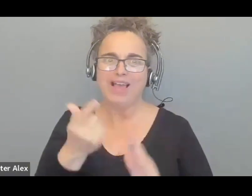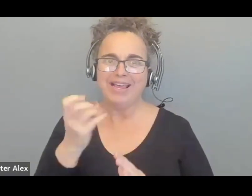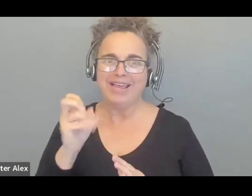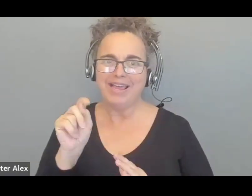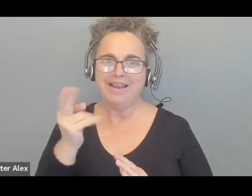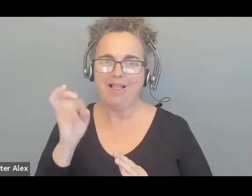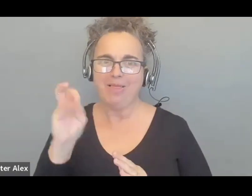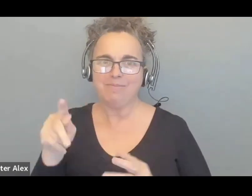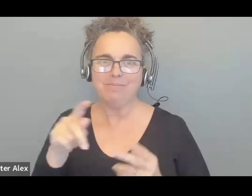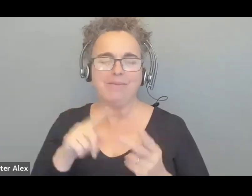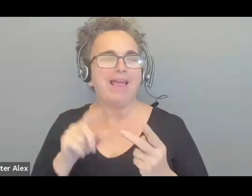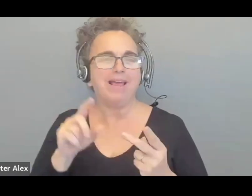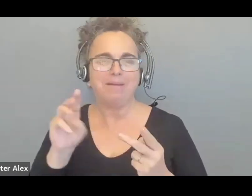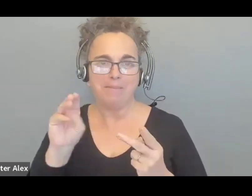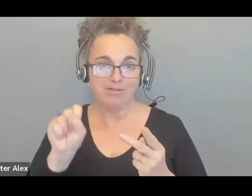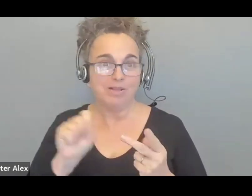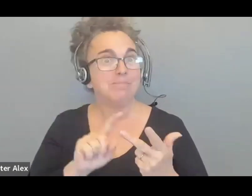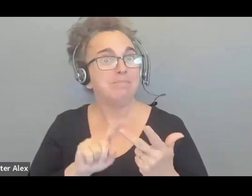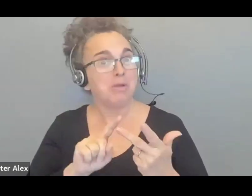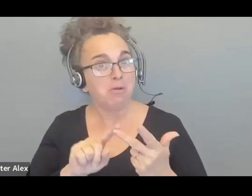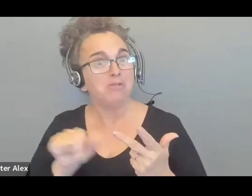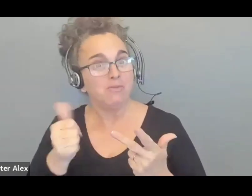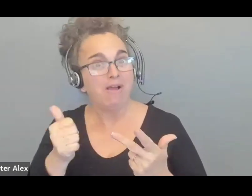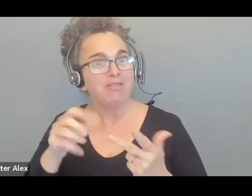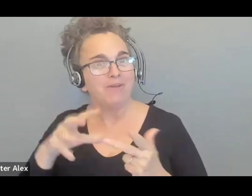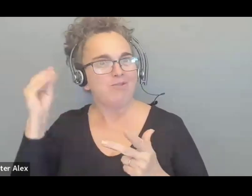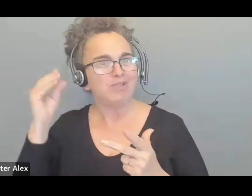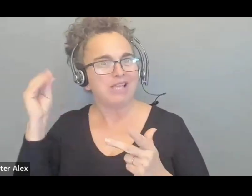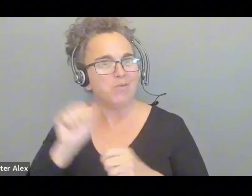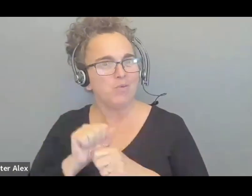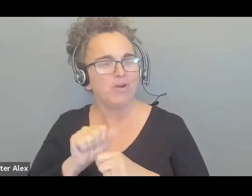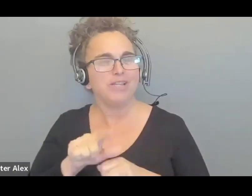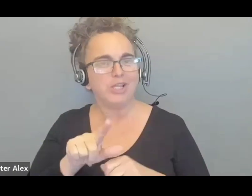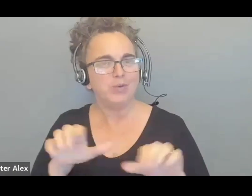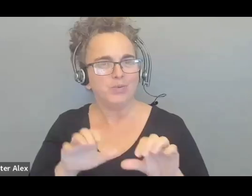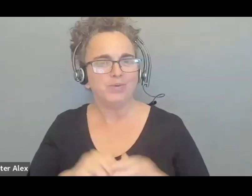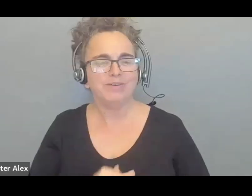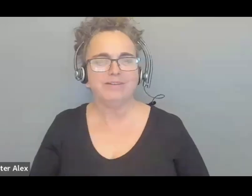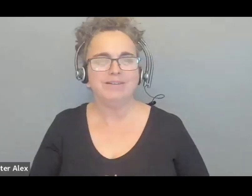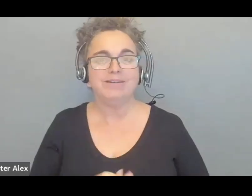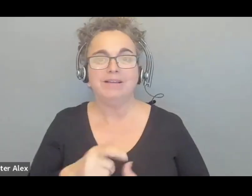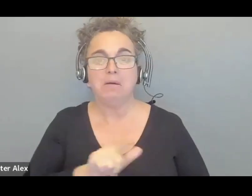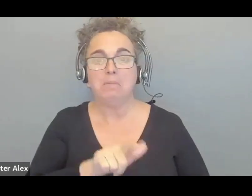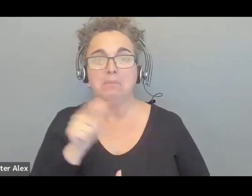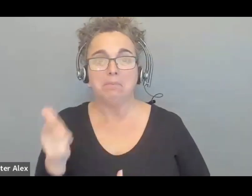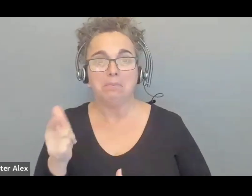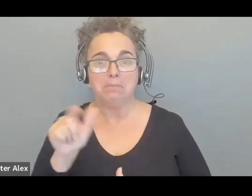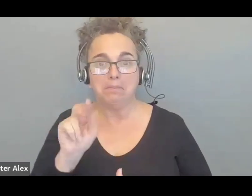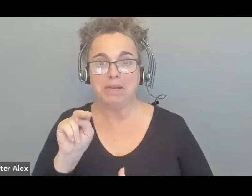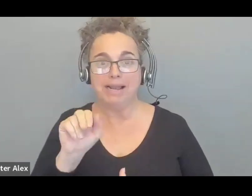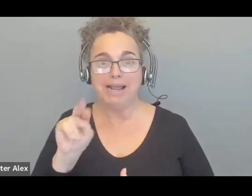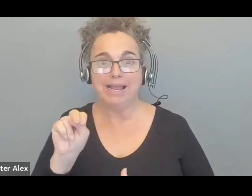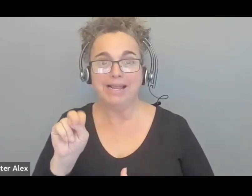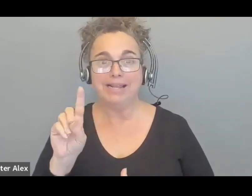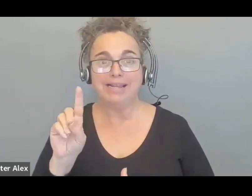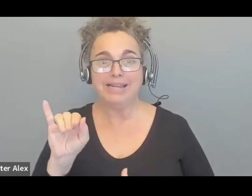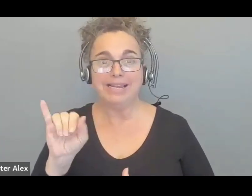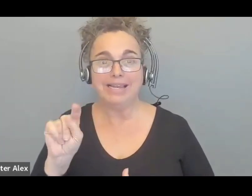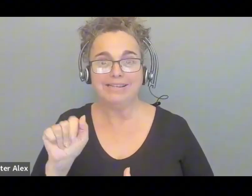but also outside part of the advocacy work that you do. Nandita, you're next. Happy to go next.